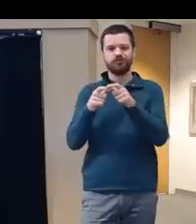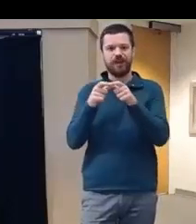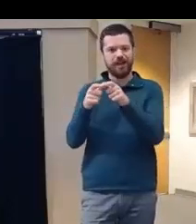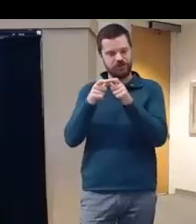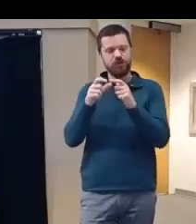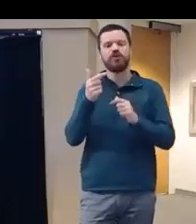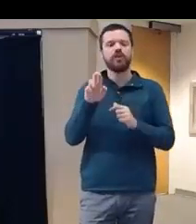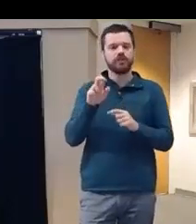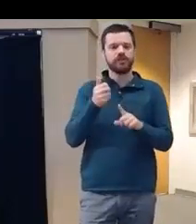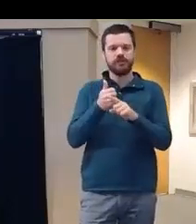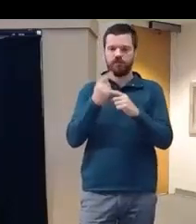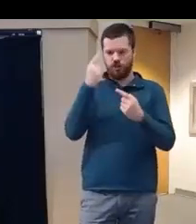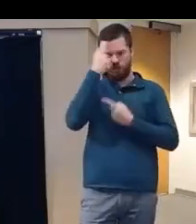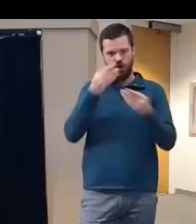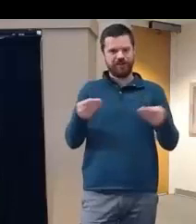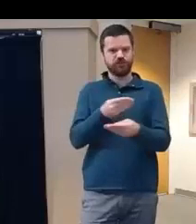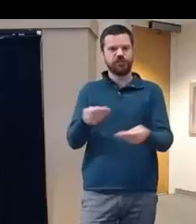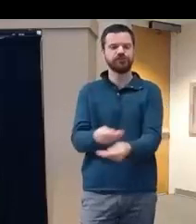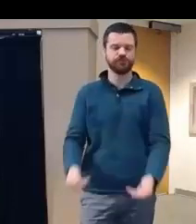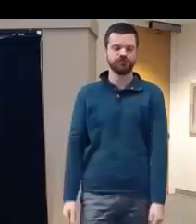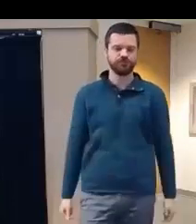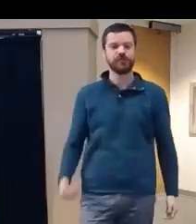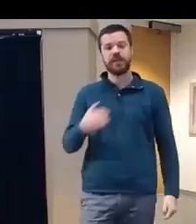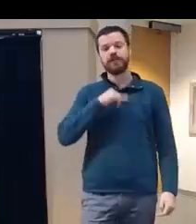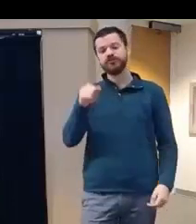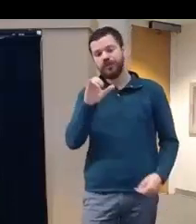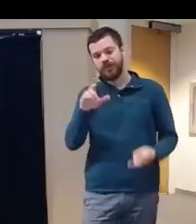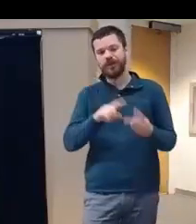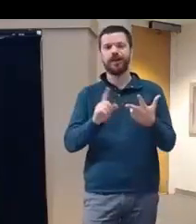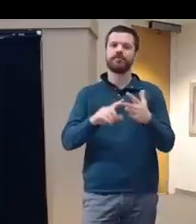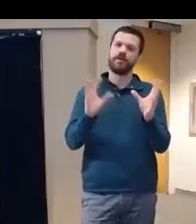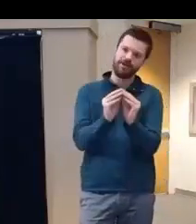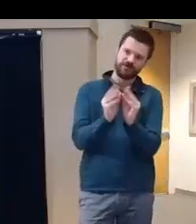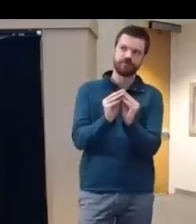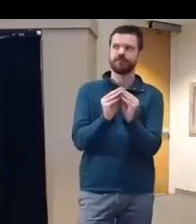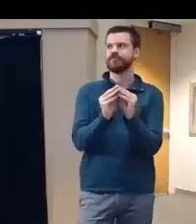for education and thought exchange we have Journal clubs we have conferences we have a